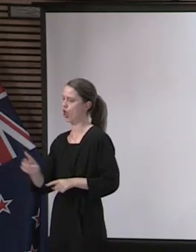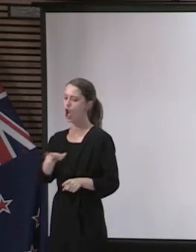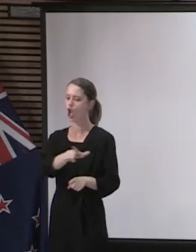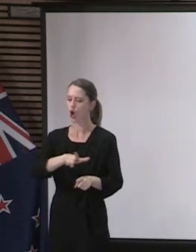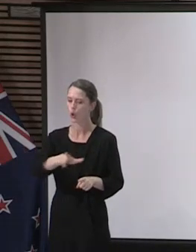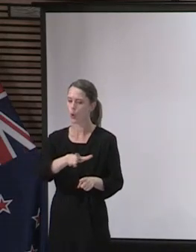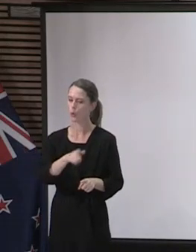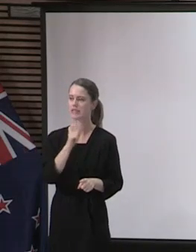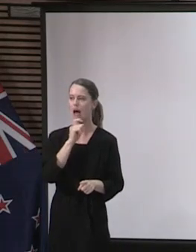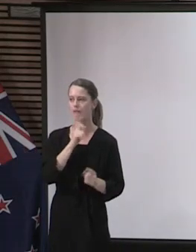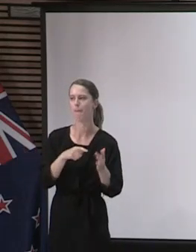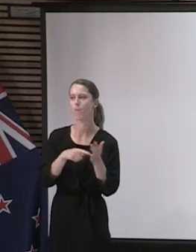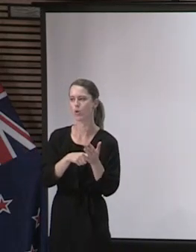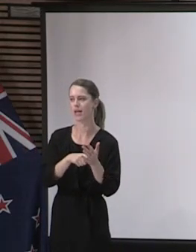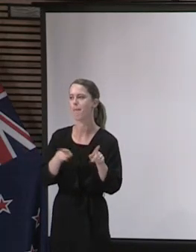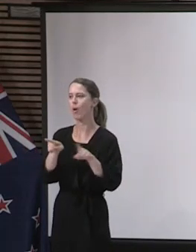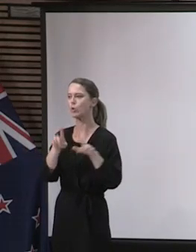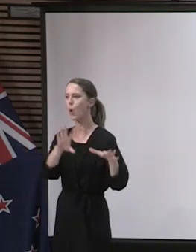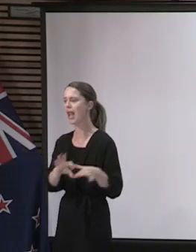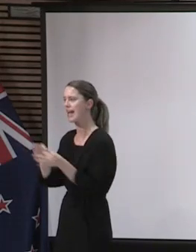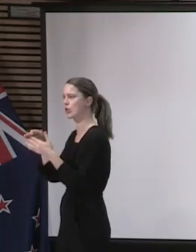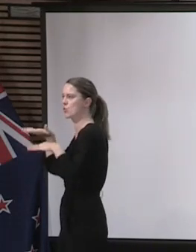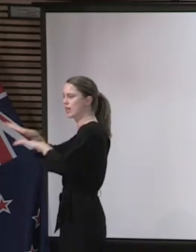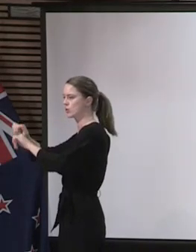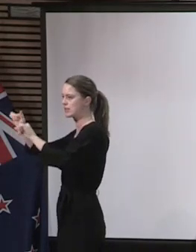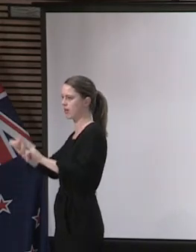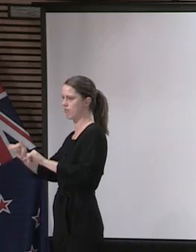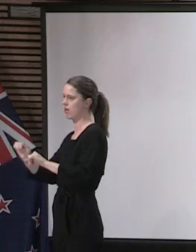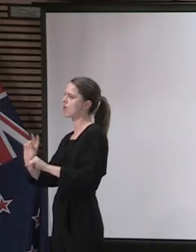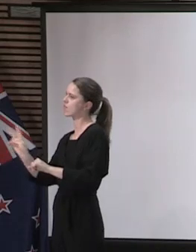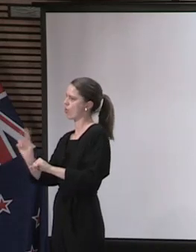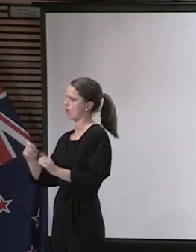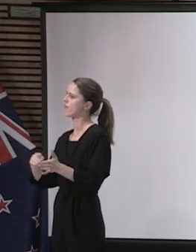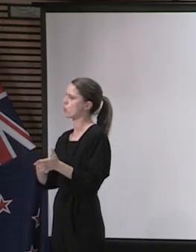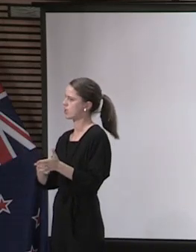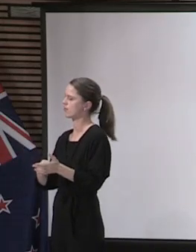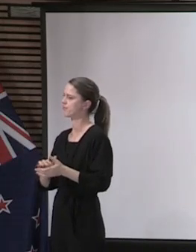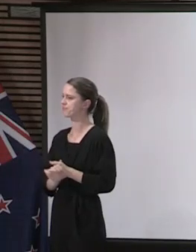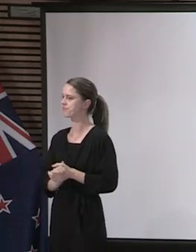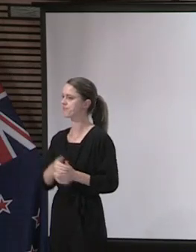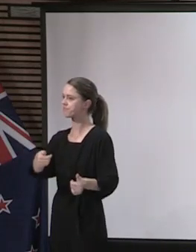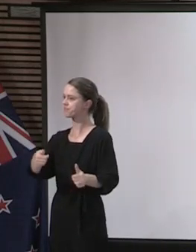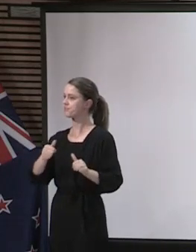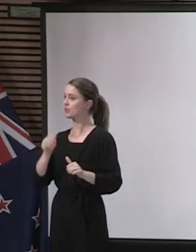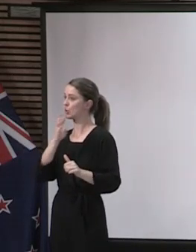both a need and value in having that local and regional capability and capacity linked